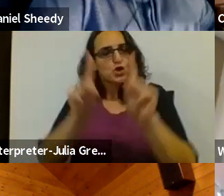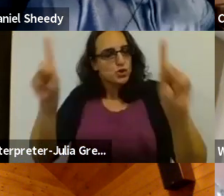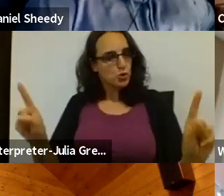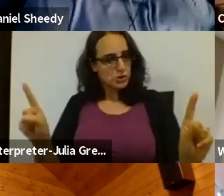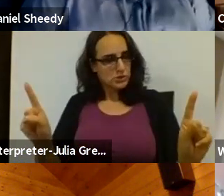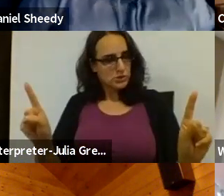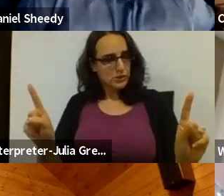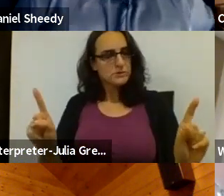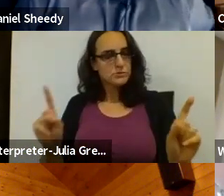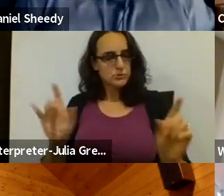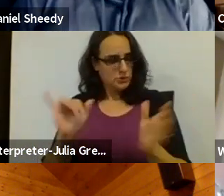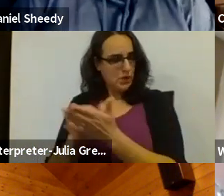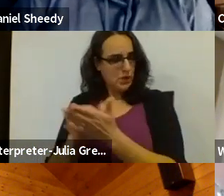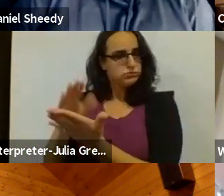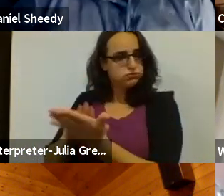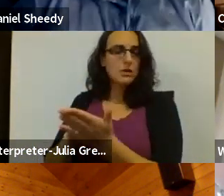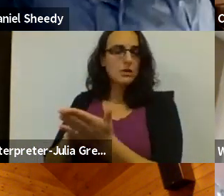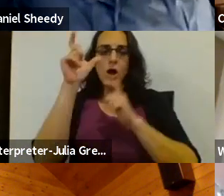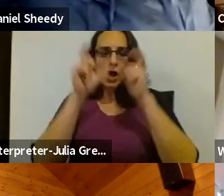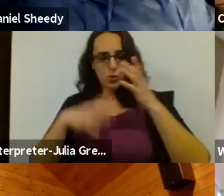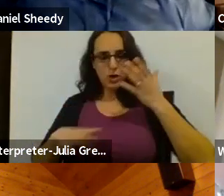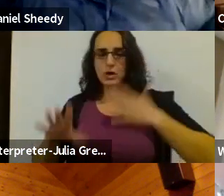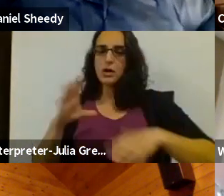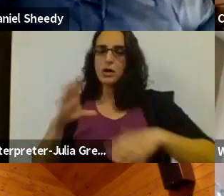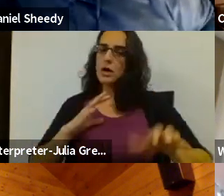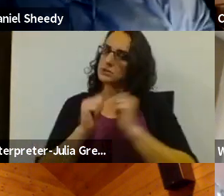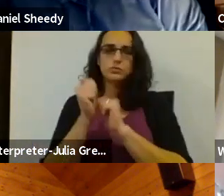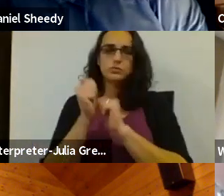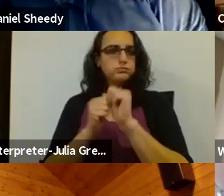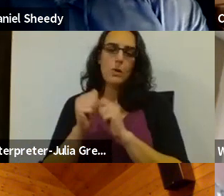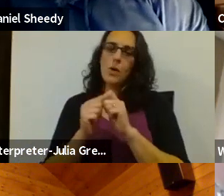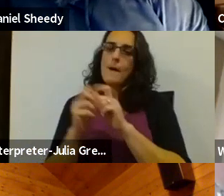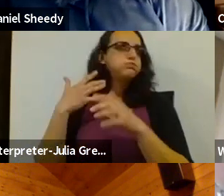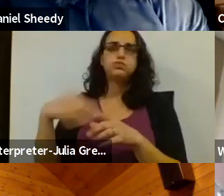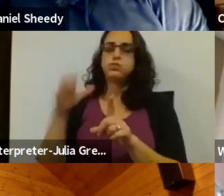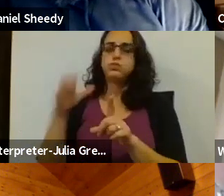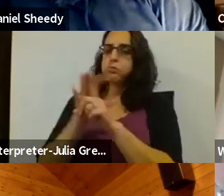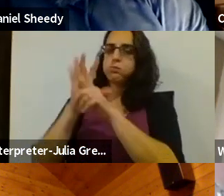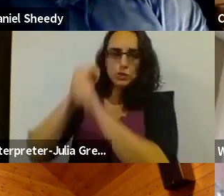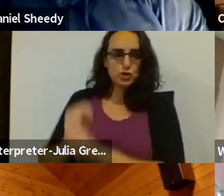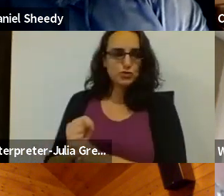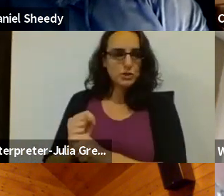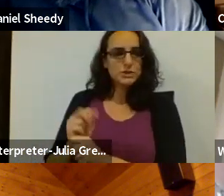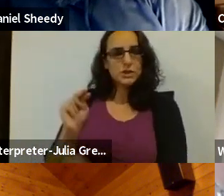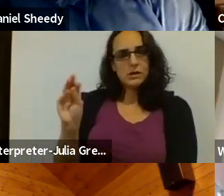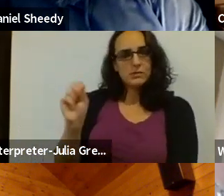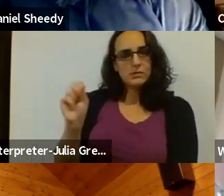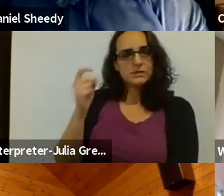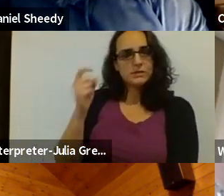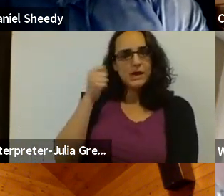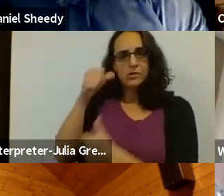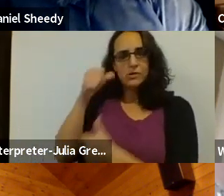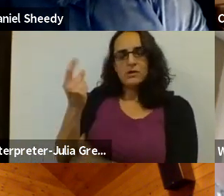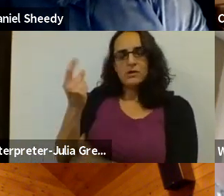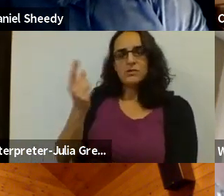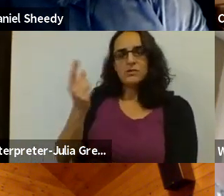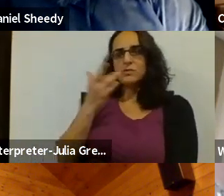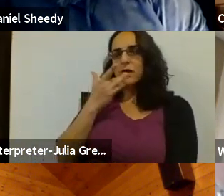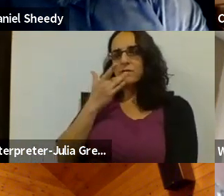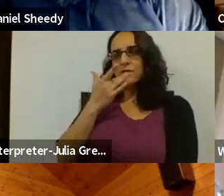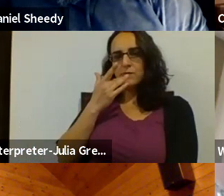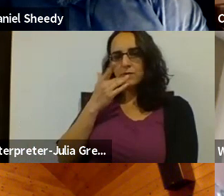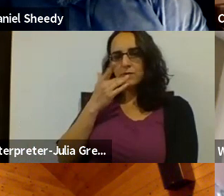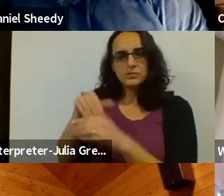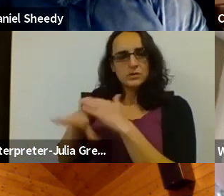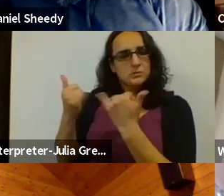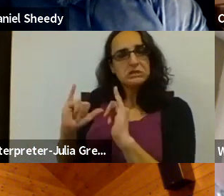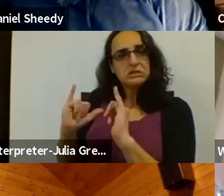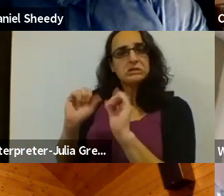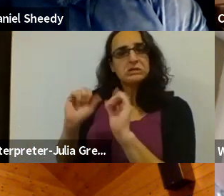Zoe Duran: Um, the Halloween costume contest. That's very big tradition for NMS and I remember that was one of my favorites going there, but they still got to do that even with Kobe happening so